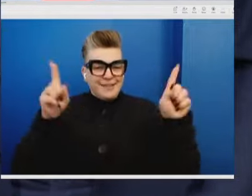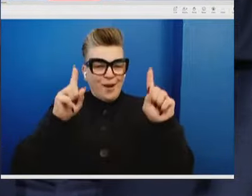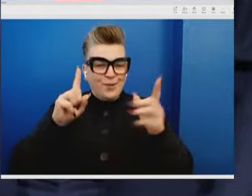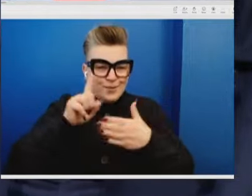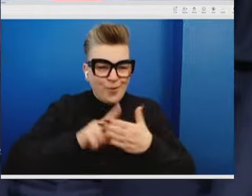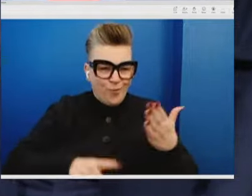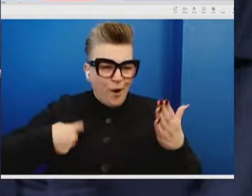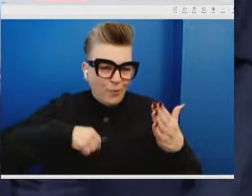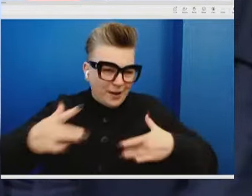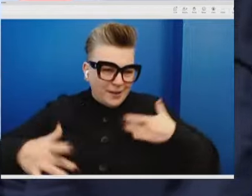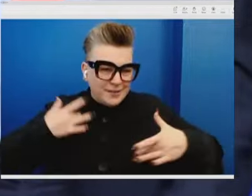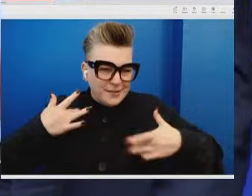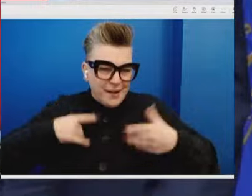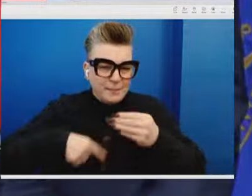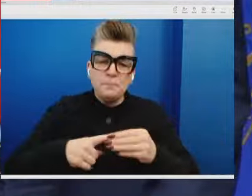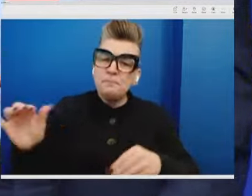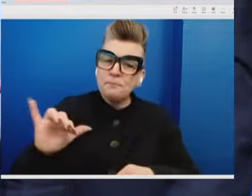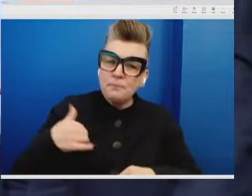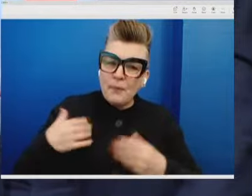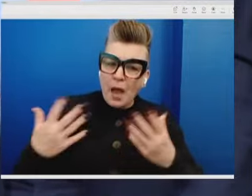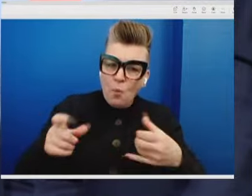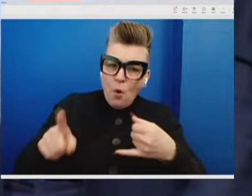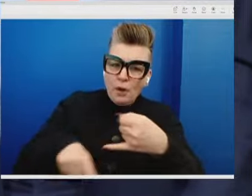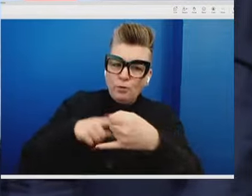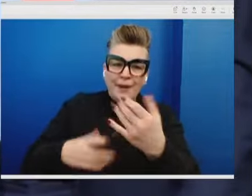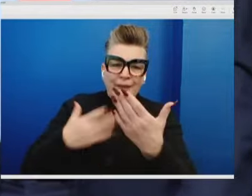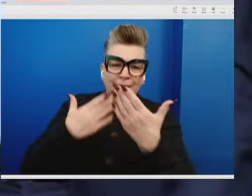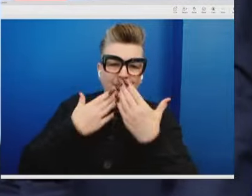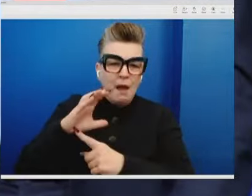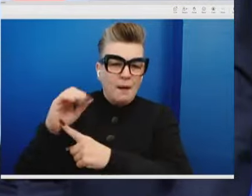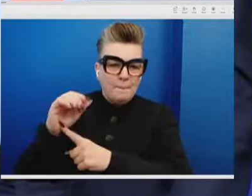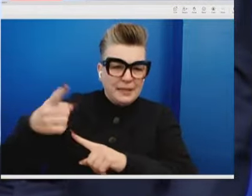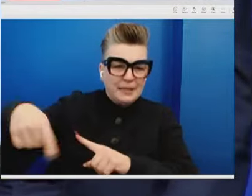for their contributions and commitments over the coming years, not just for the implementation,